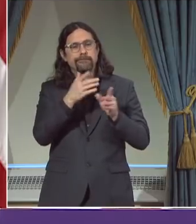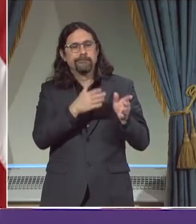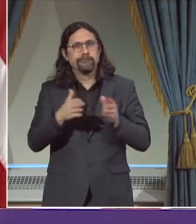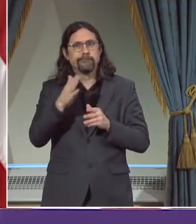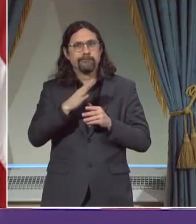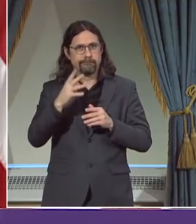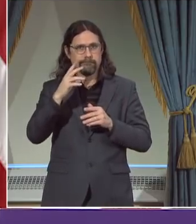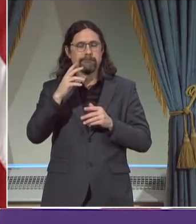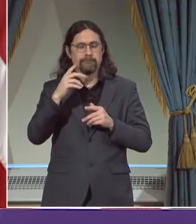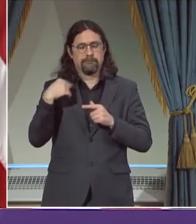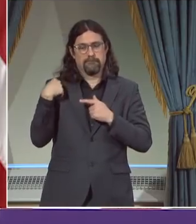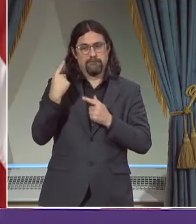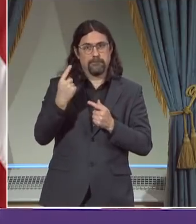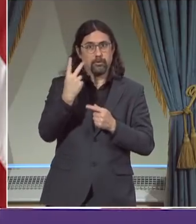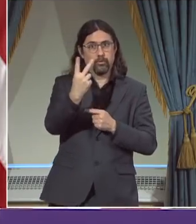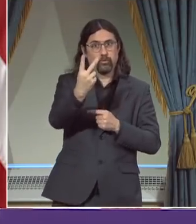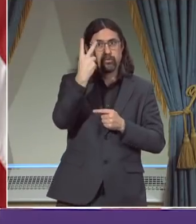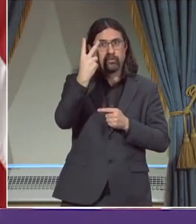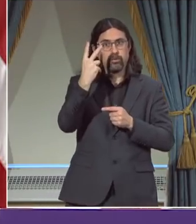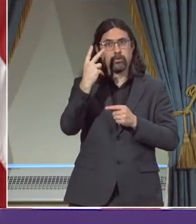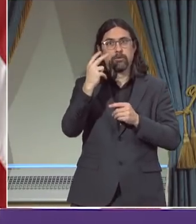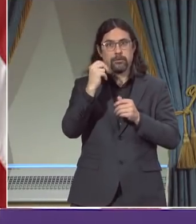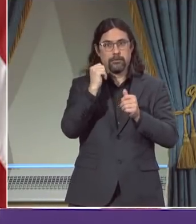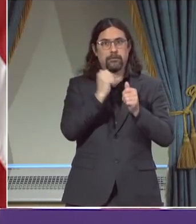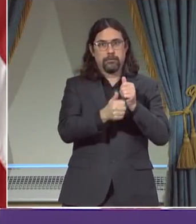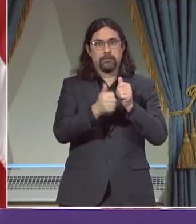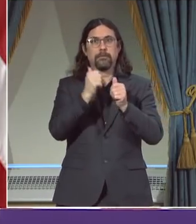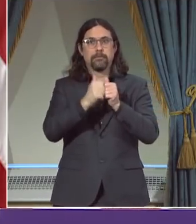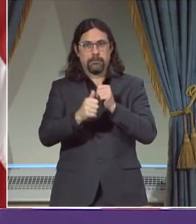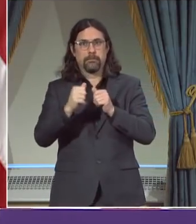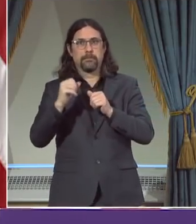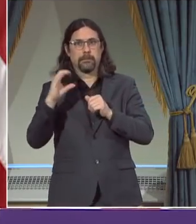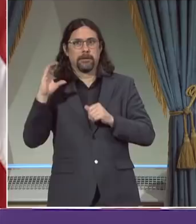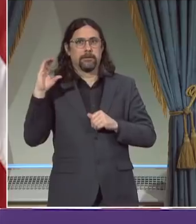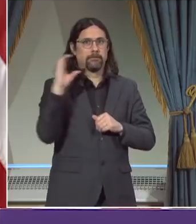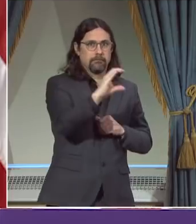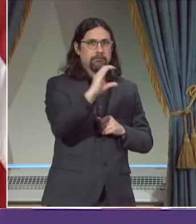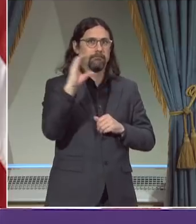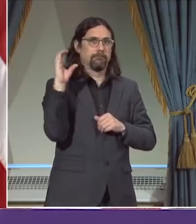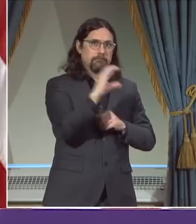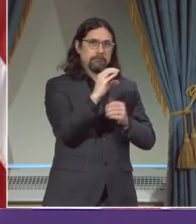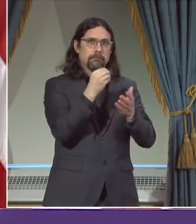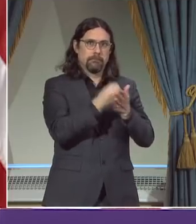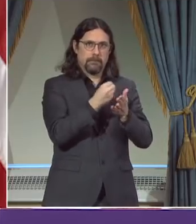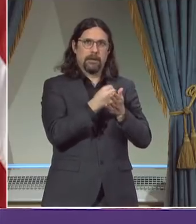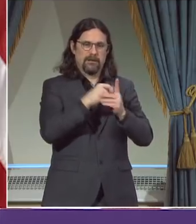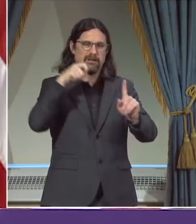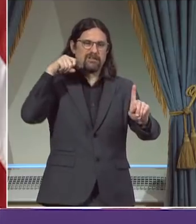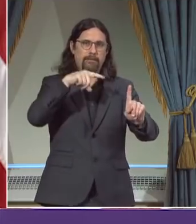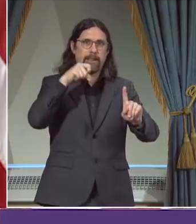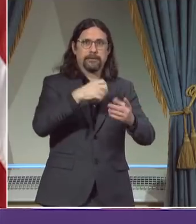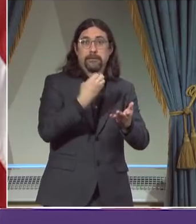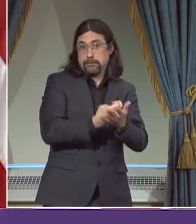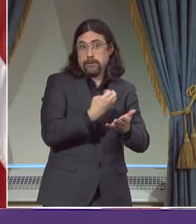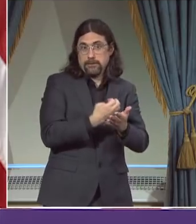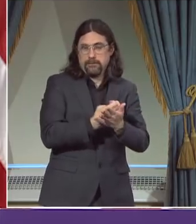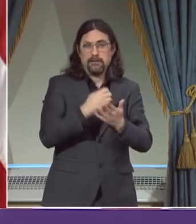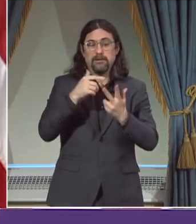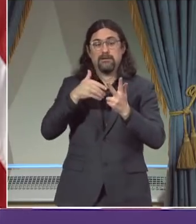ENSURING TTHA ETH RESOURCES DVEOT D TO NEW YORK CITY COULD BE ACCESSED MIMEDIATELY.